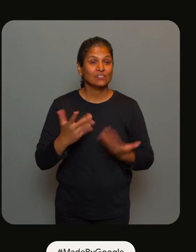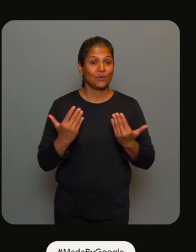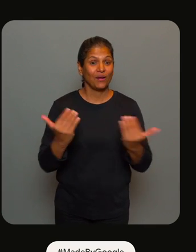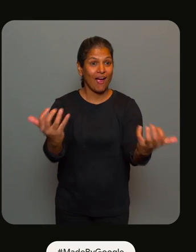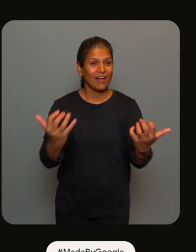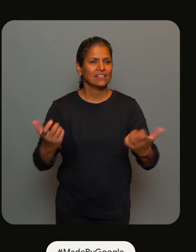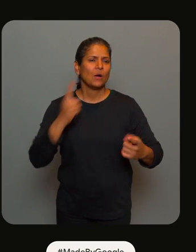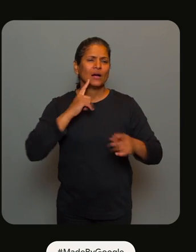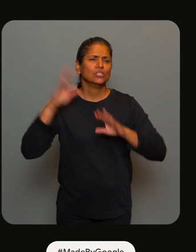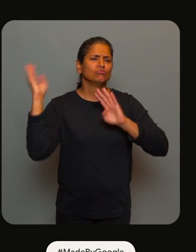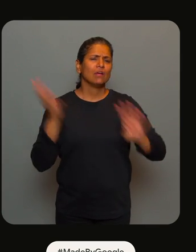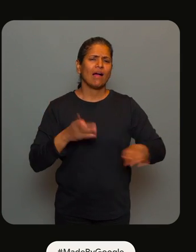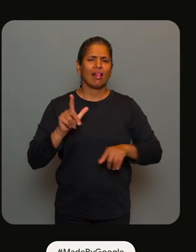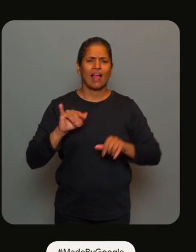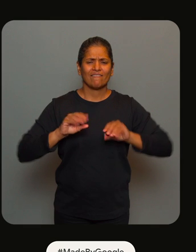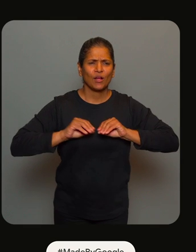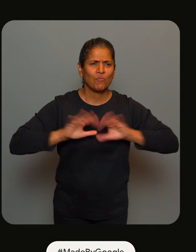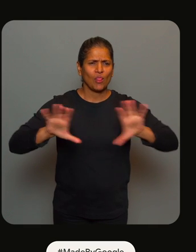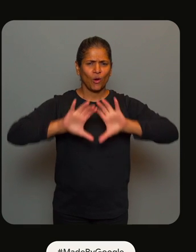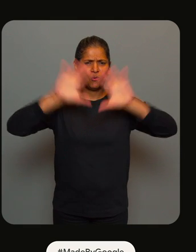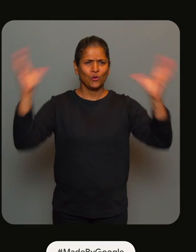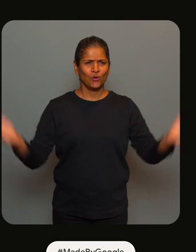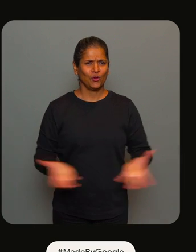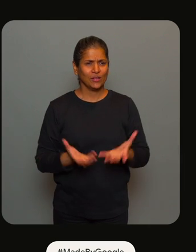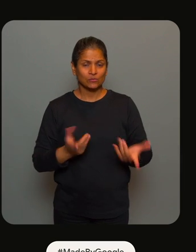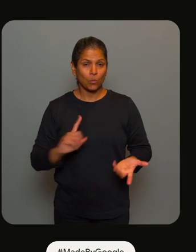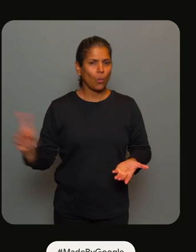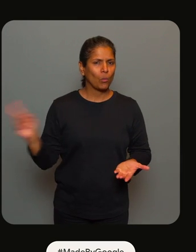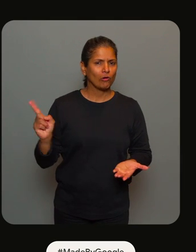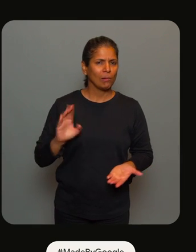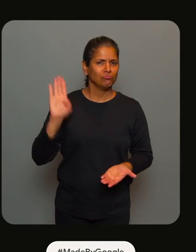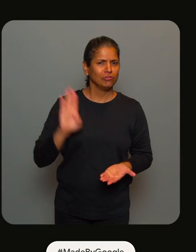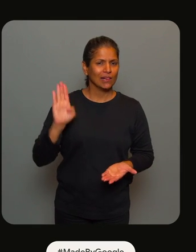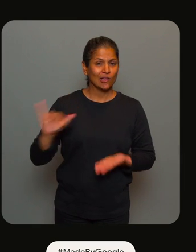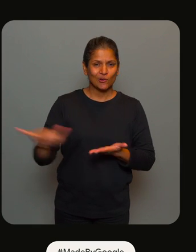We’re here in Brooklyn, New York at National Sawdust, a modern